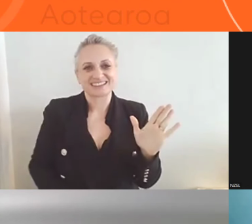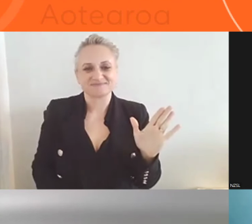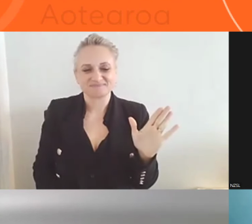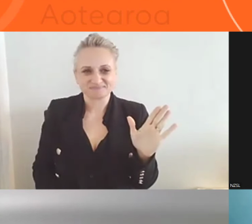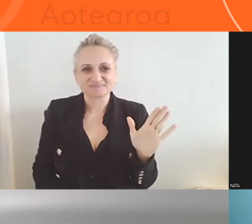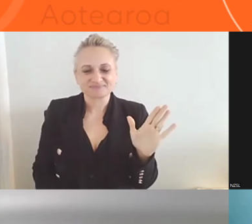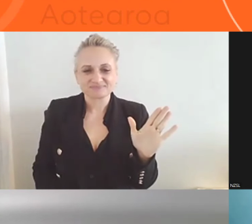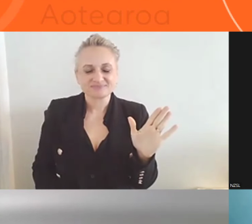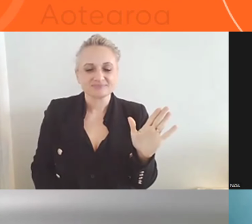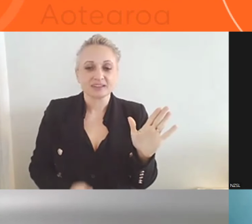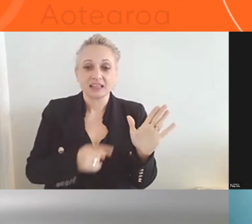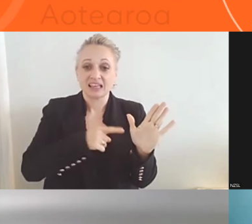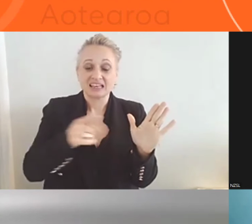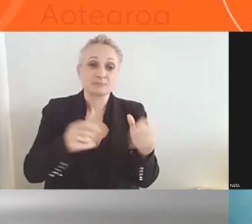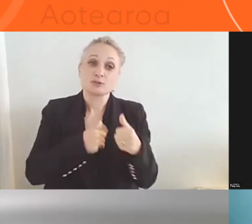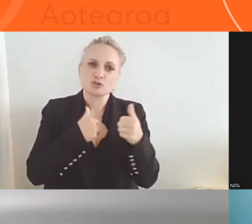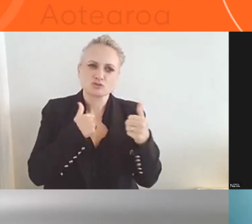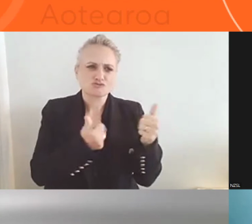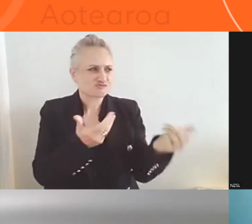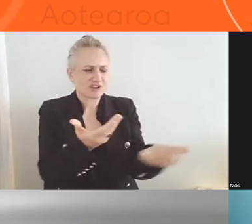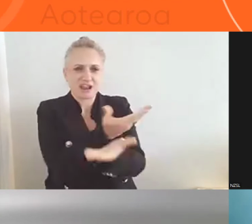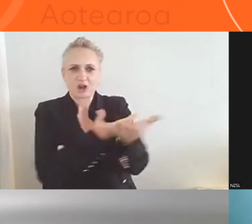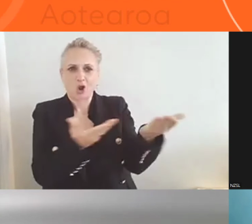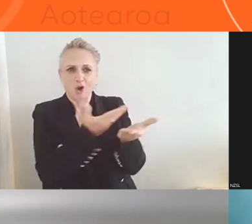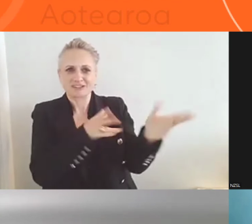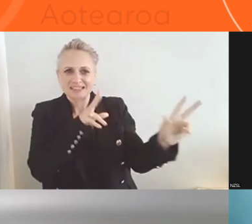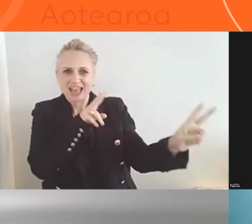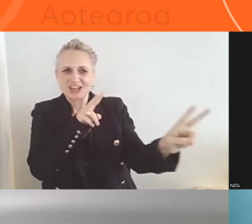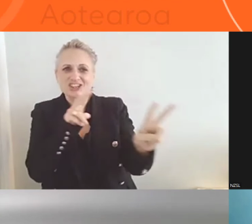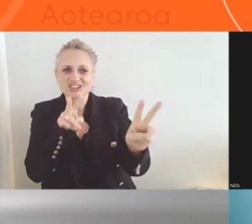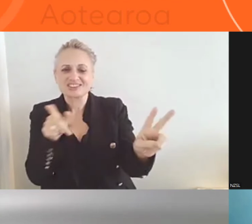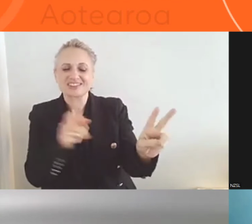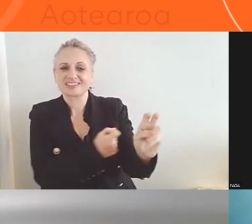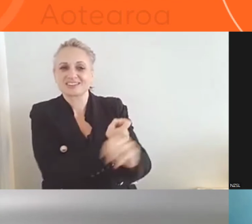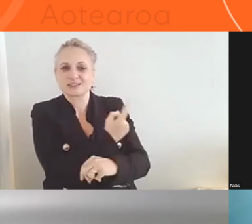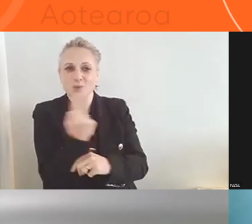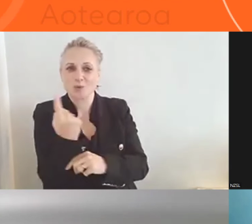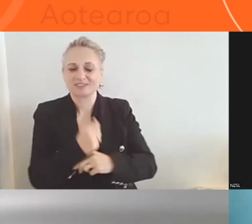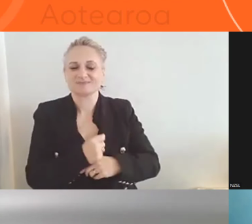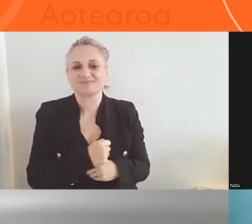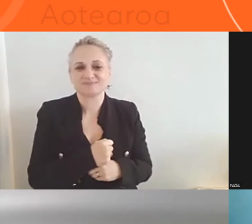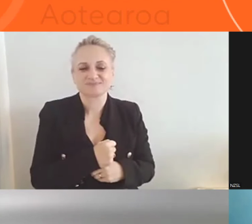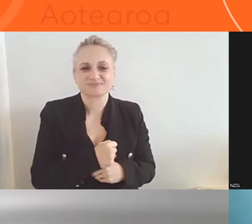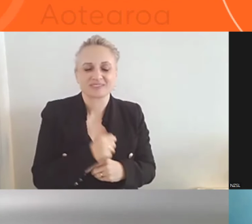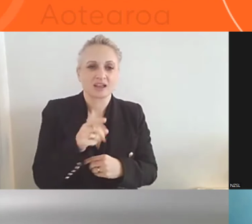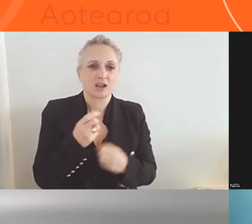great commentary this morning and all of the needs are very apparent.